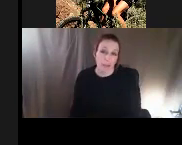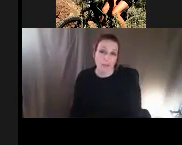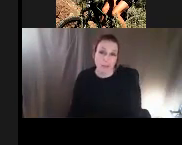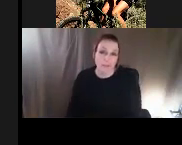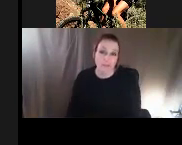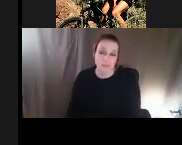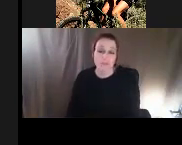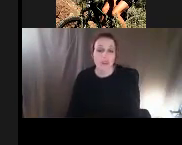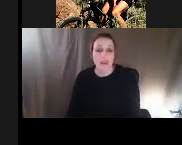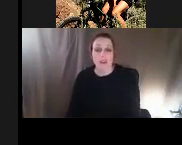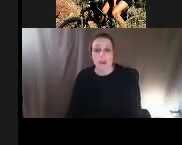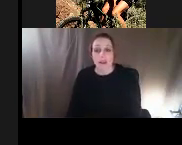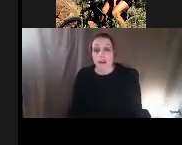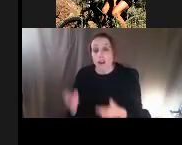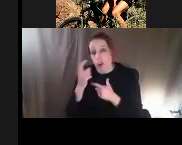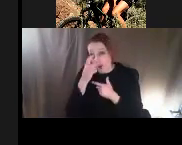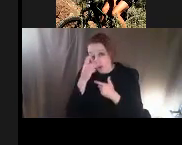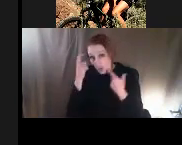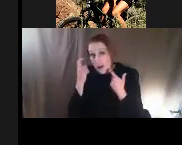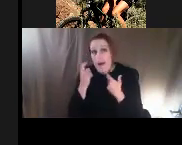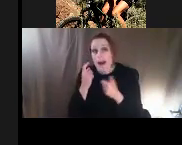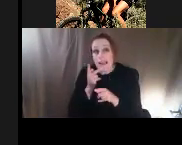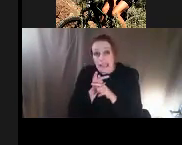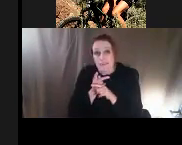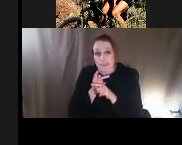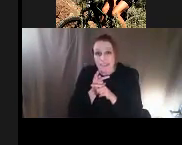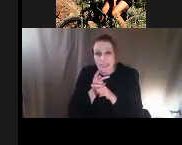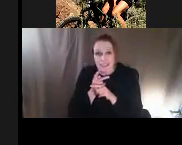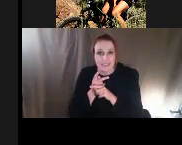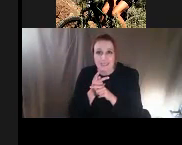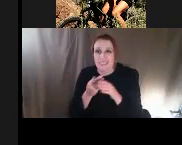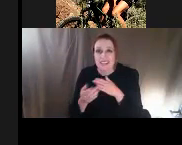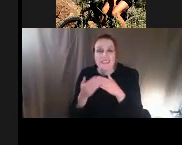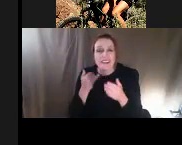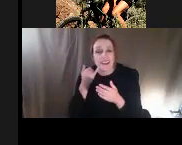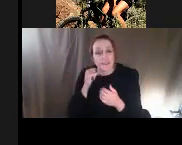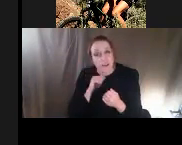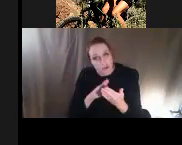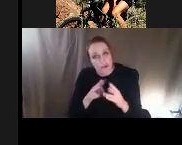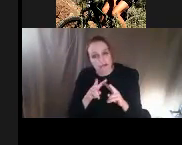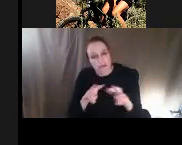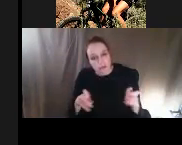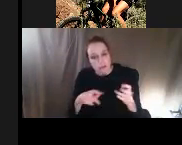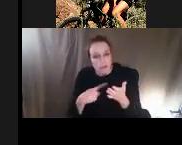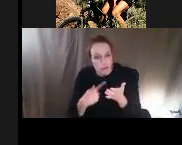body does keep the score and it never goes away. We just, as individuals learn how to manage it.